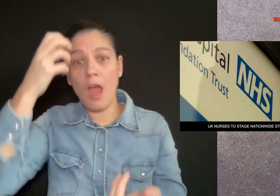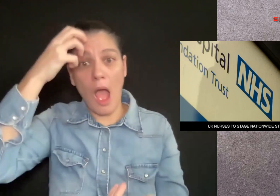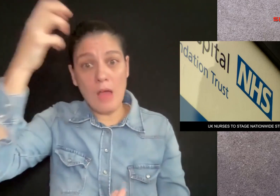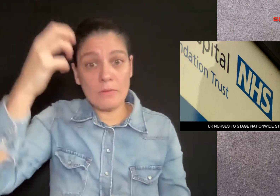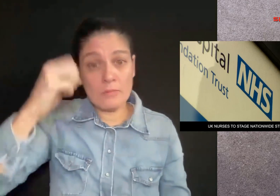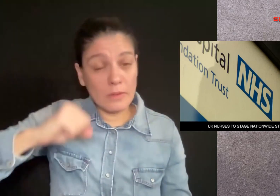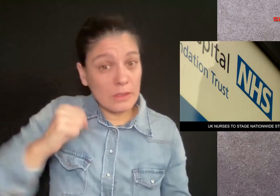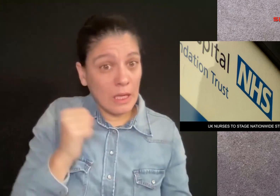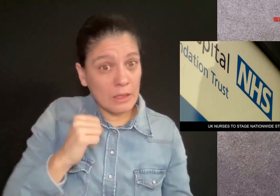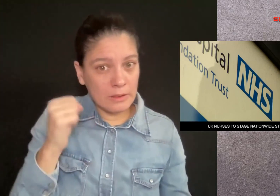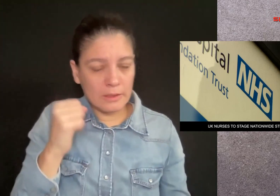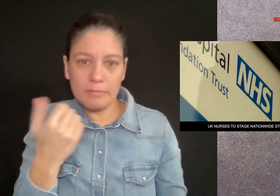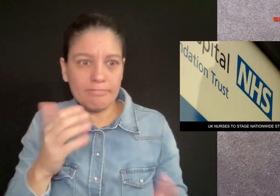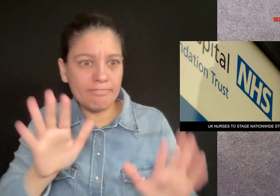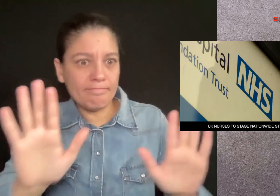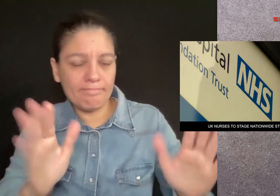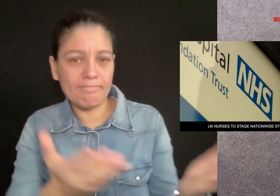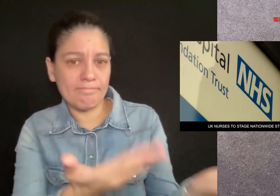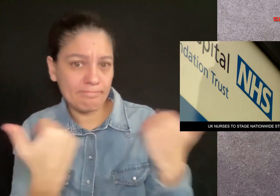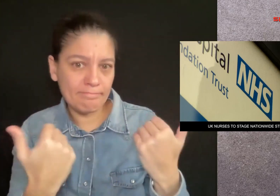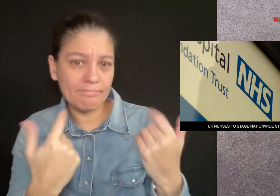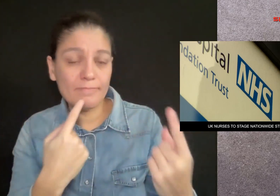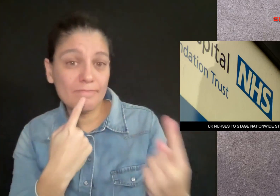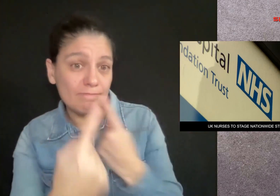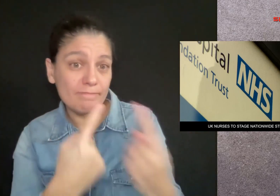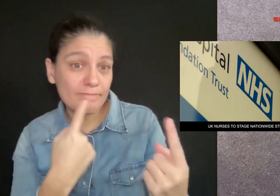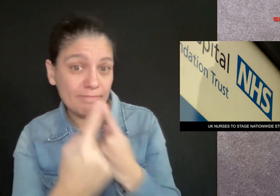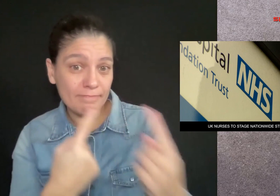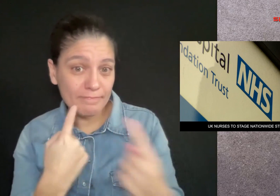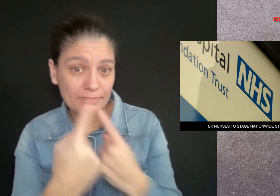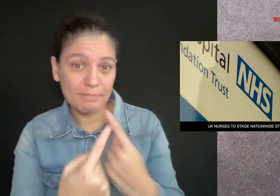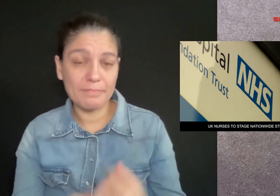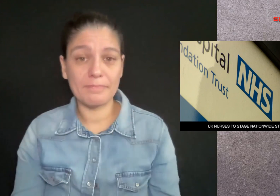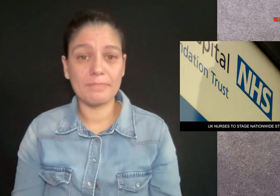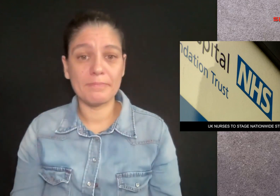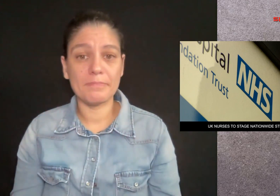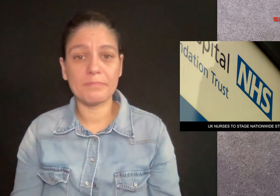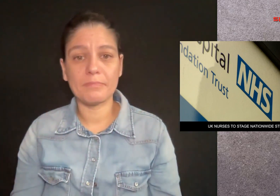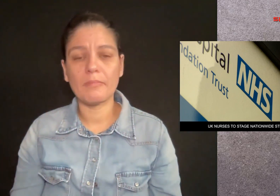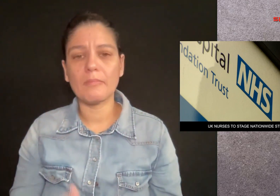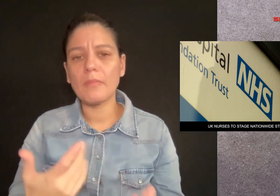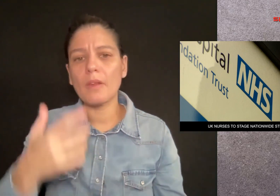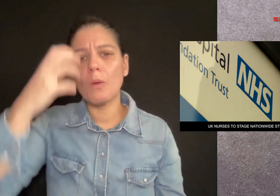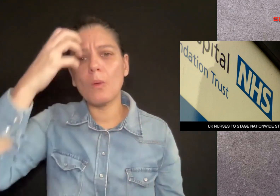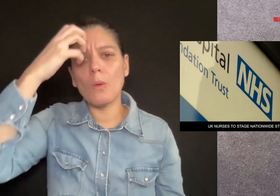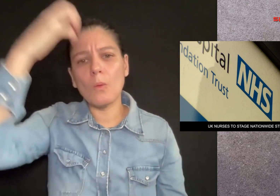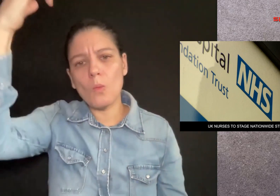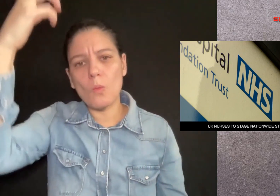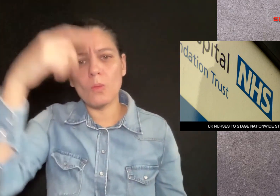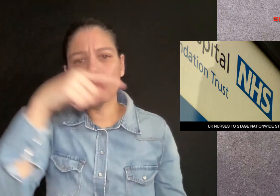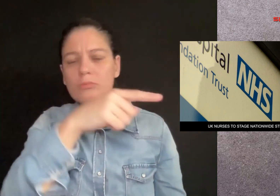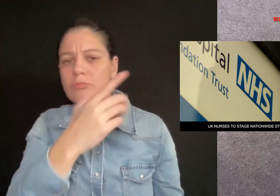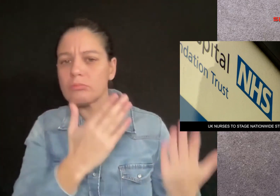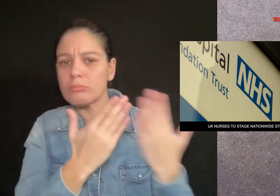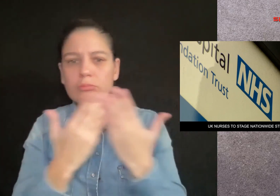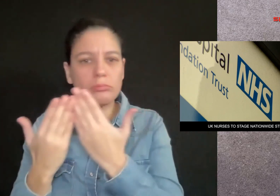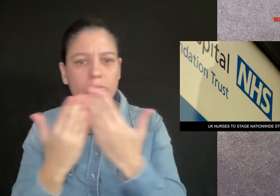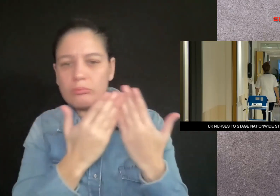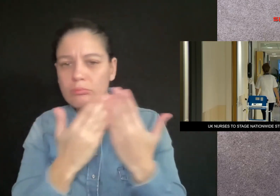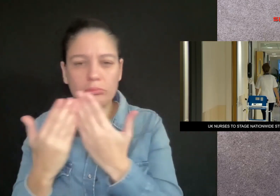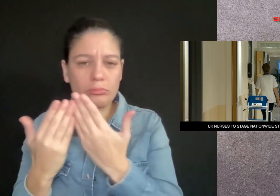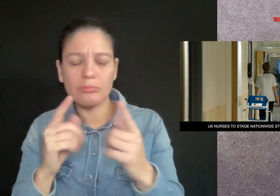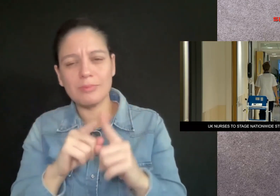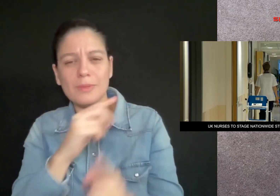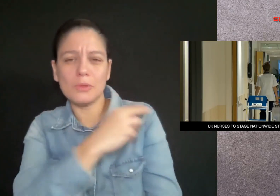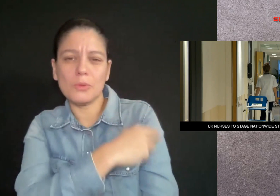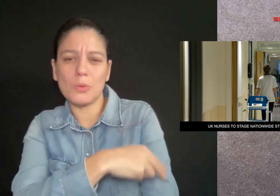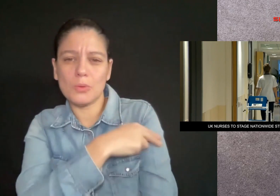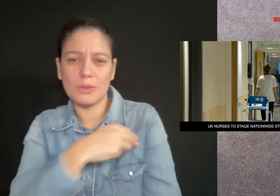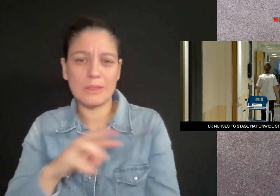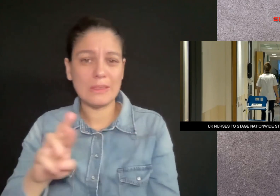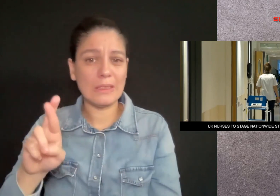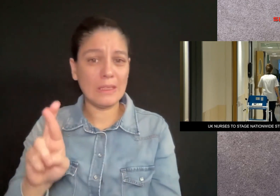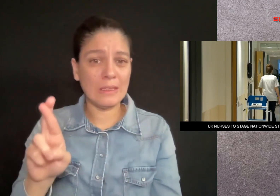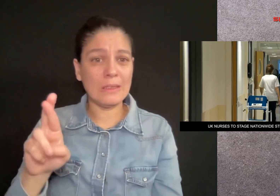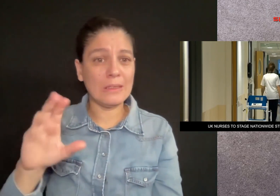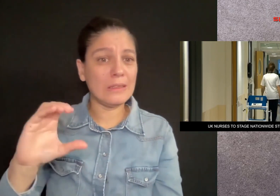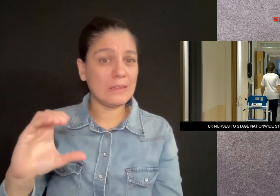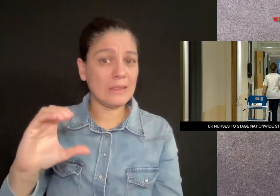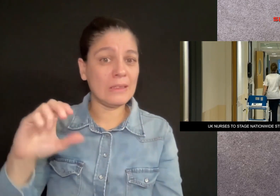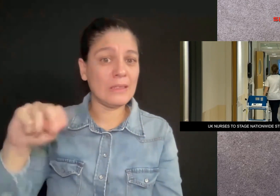been a strike in Scotland too but it was paused after the Scottish government reopened negotiations